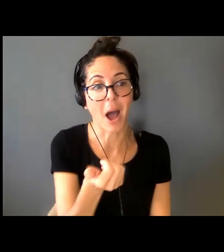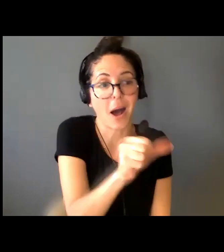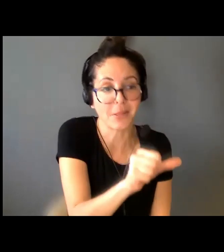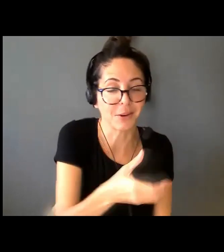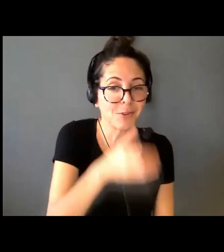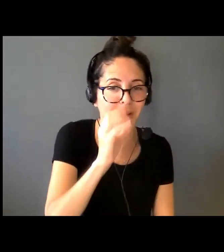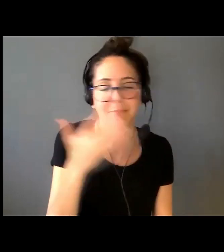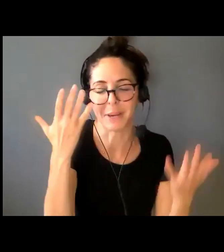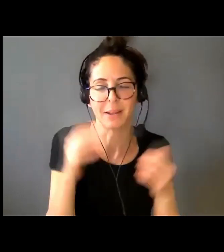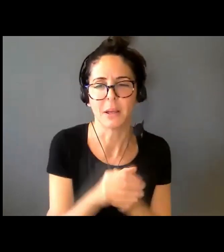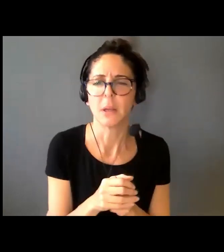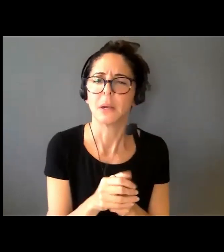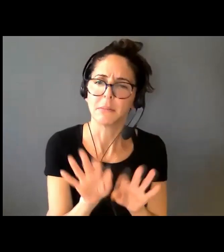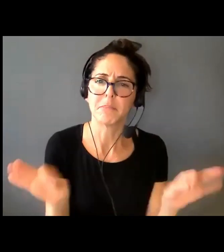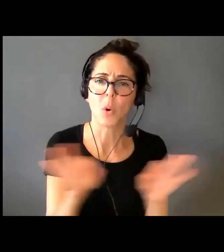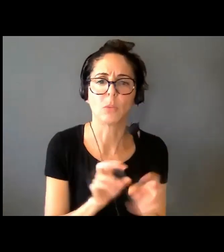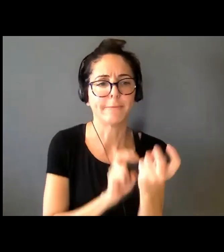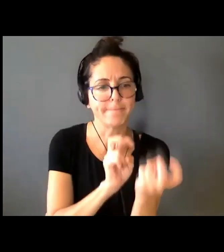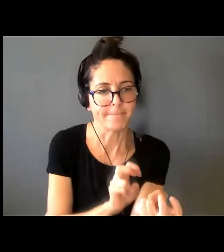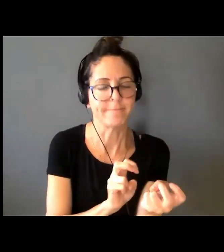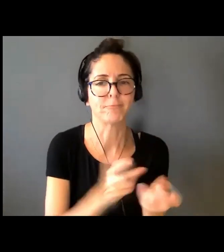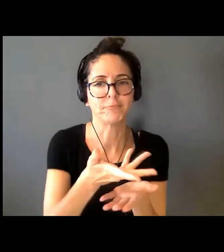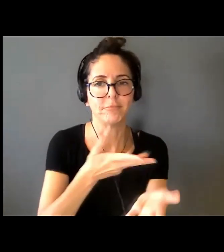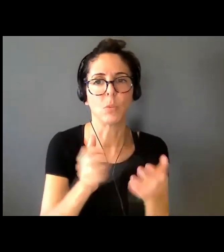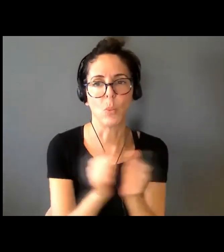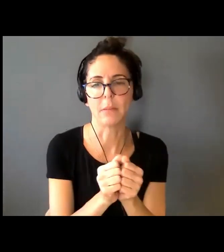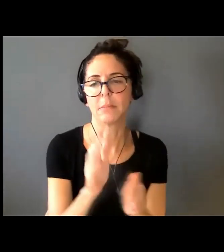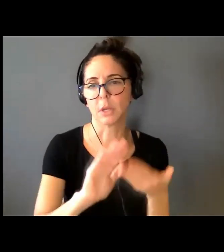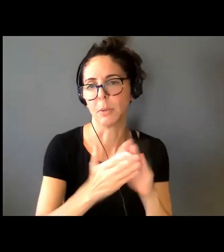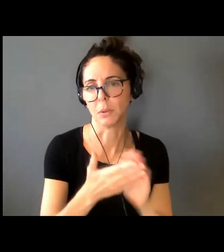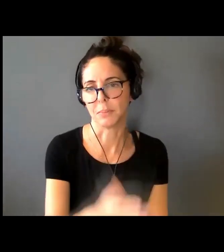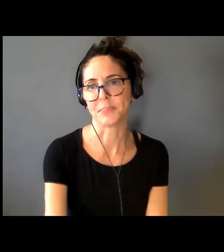the community first. >> DR. JEN RINALDI: